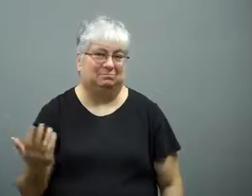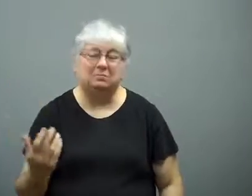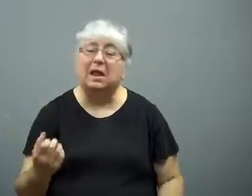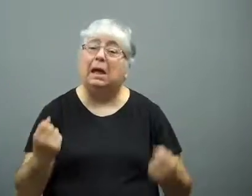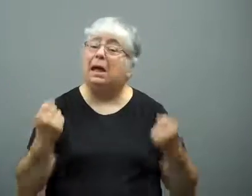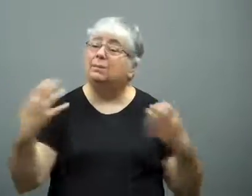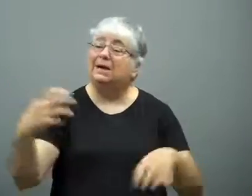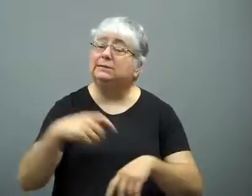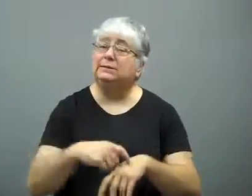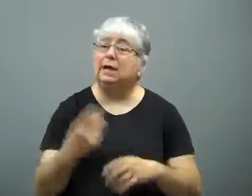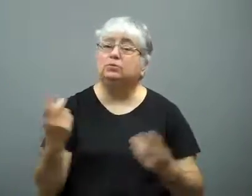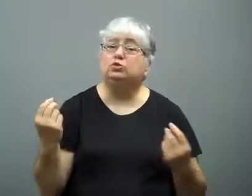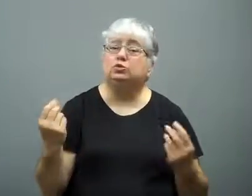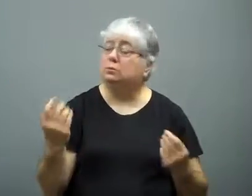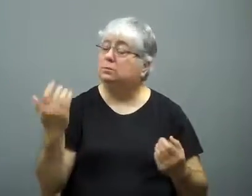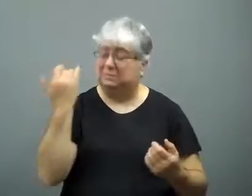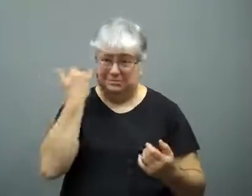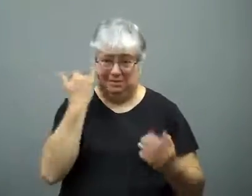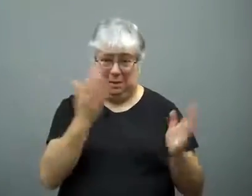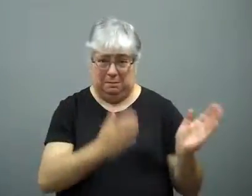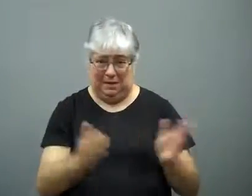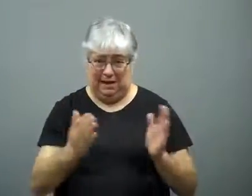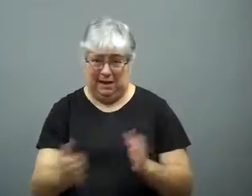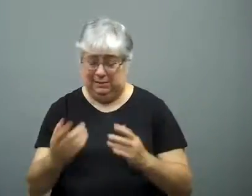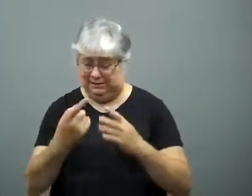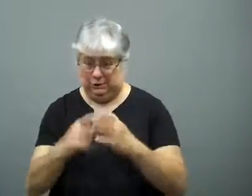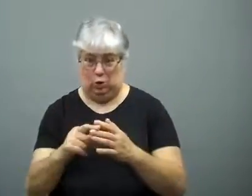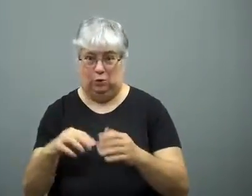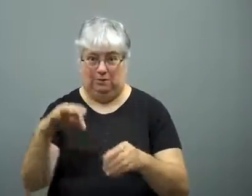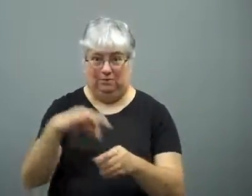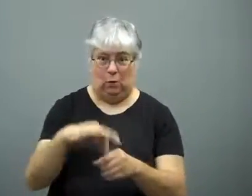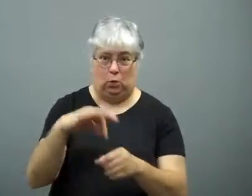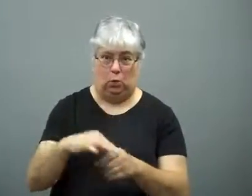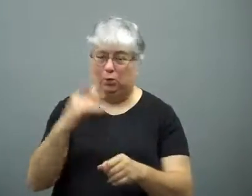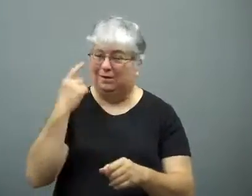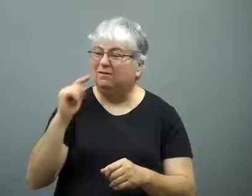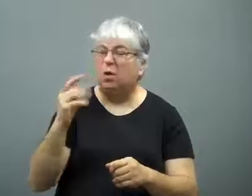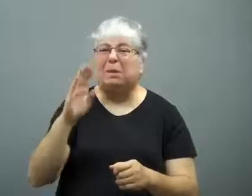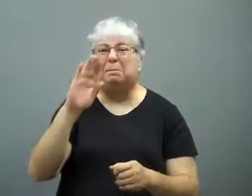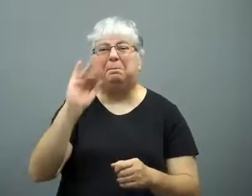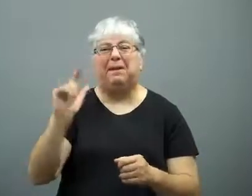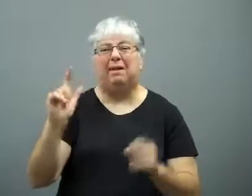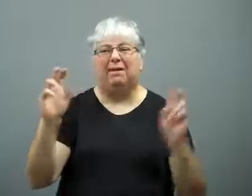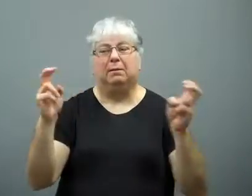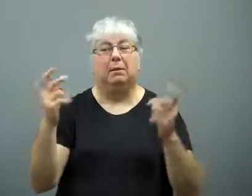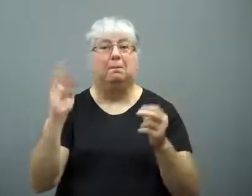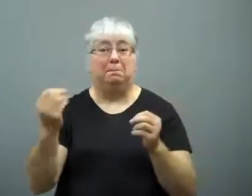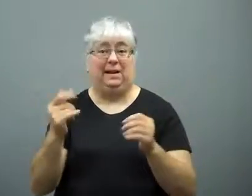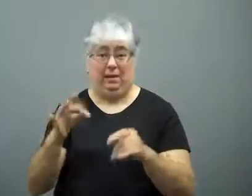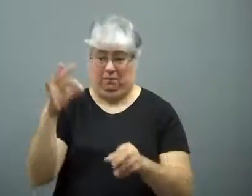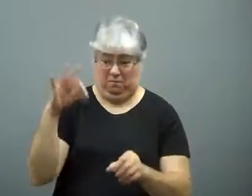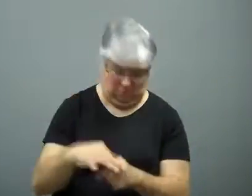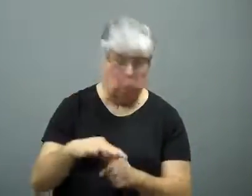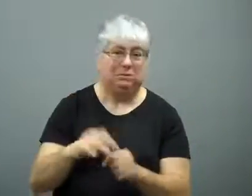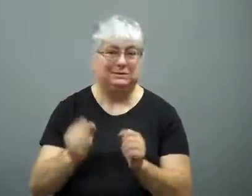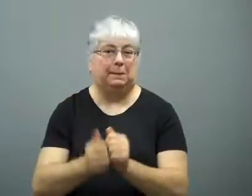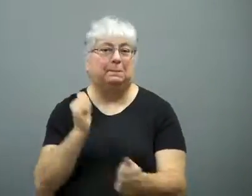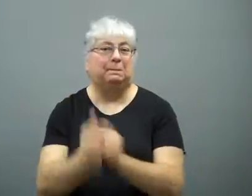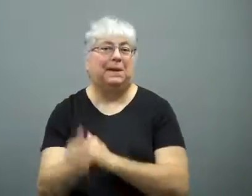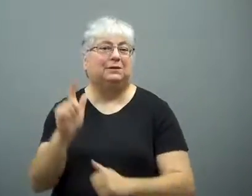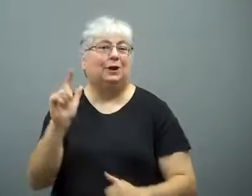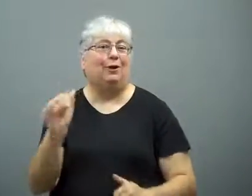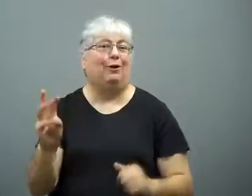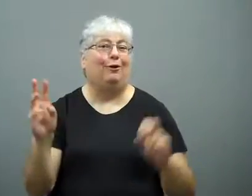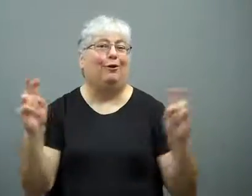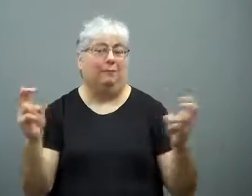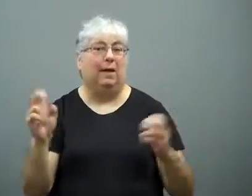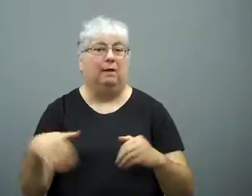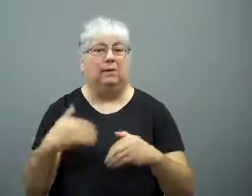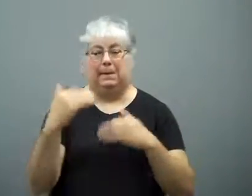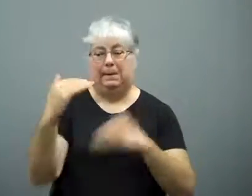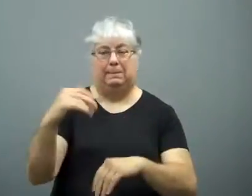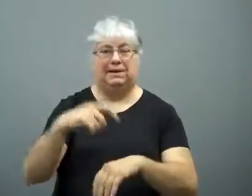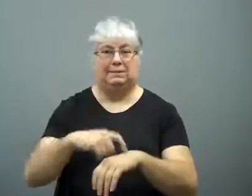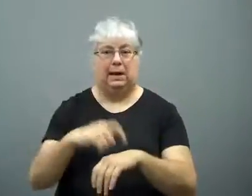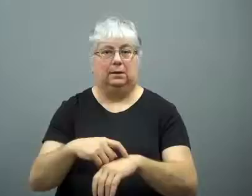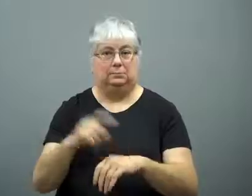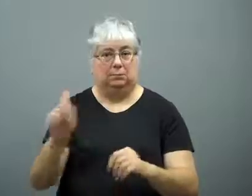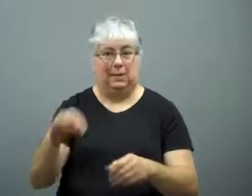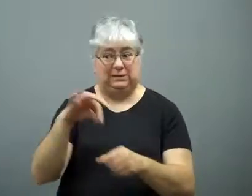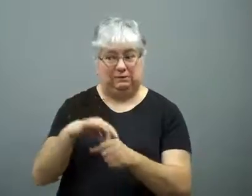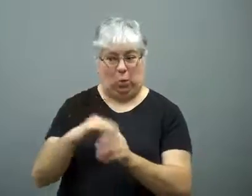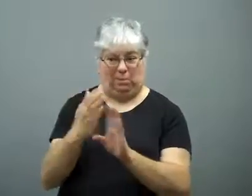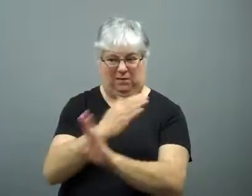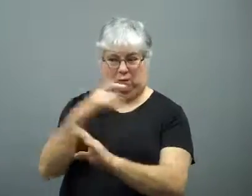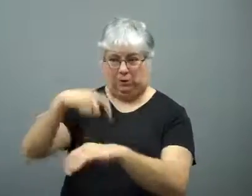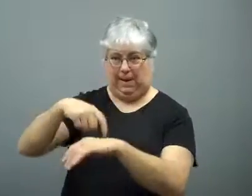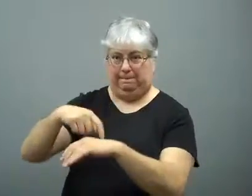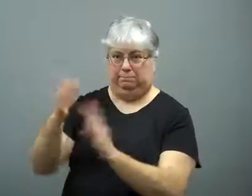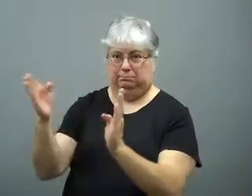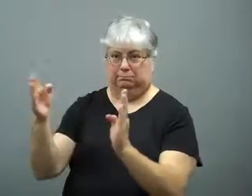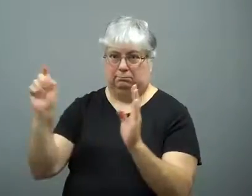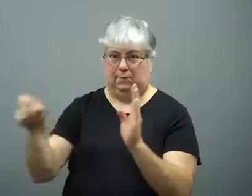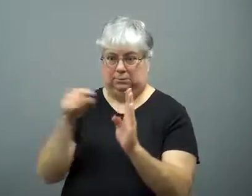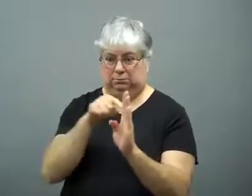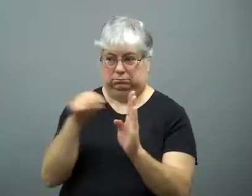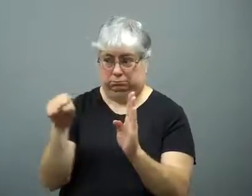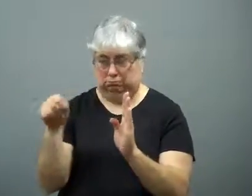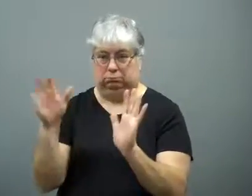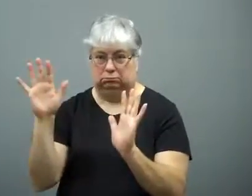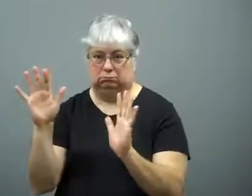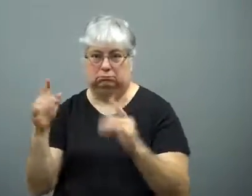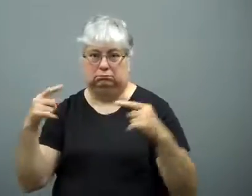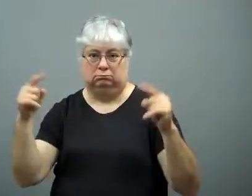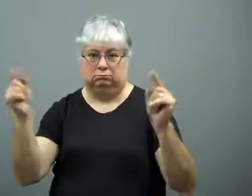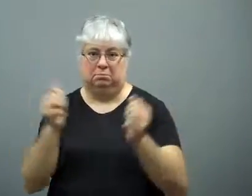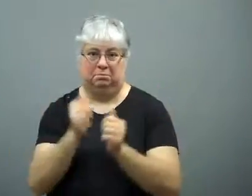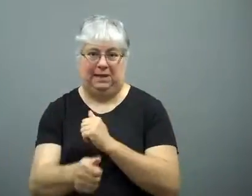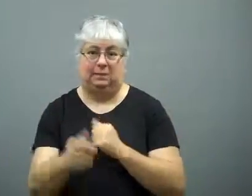What happens is when a bill is up for vote in order to become law,